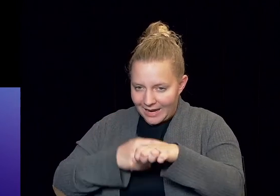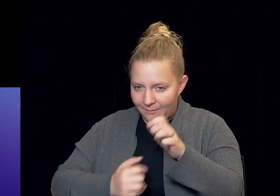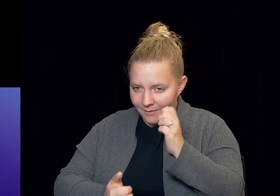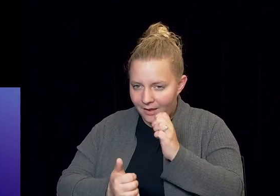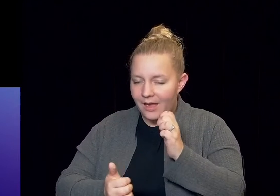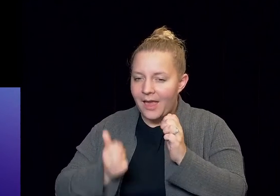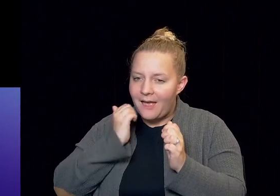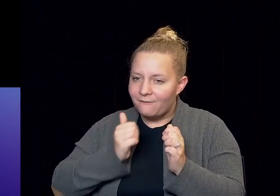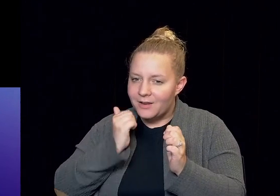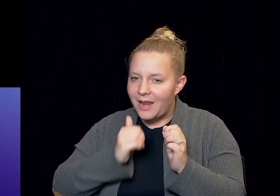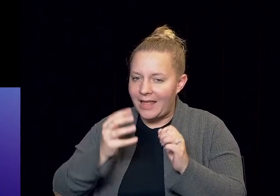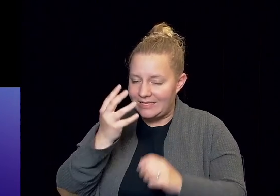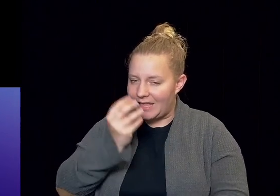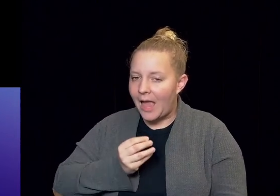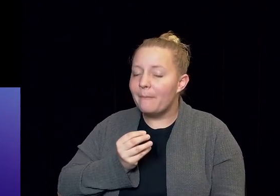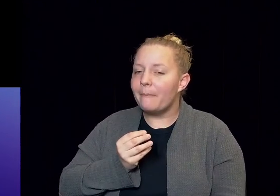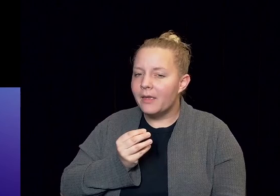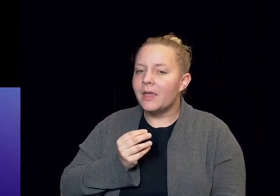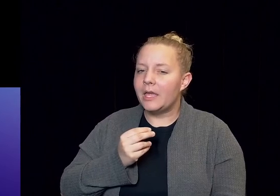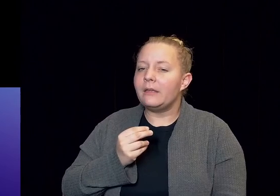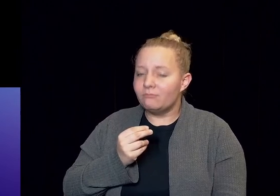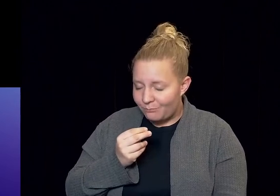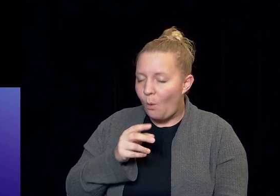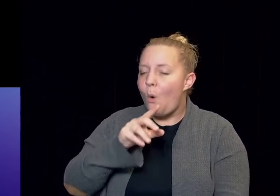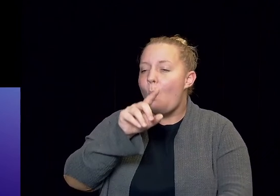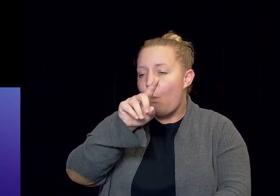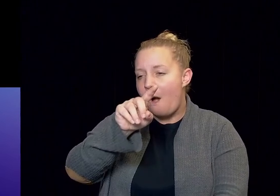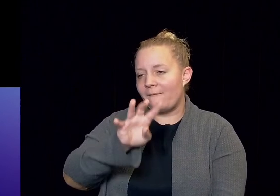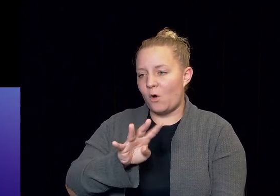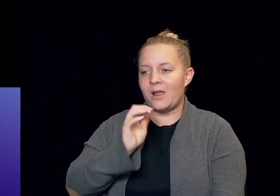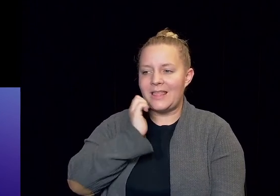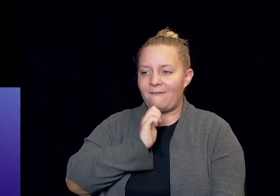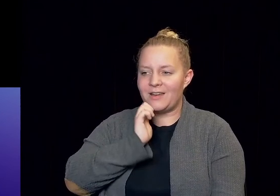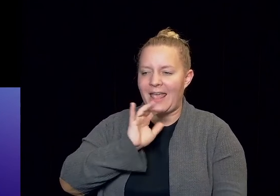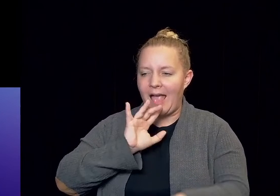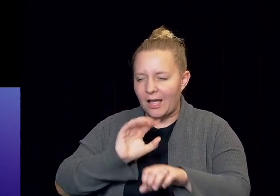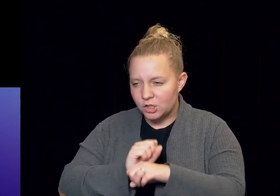Well, Austin spends 1/4 of the day actually sleeping. So, what portion of the day